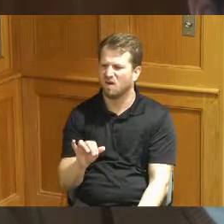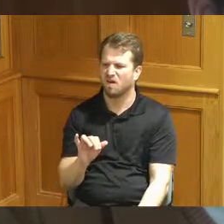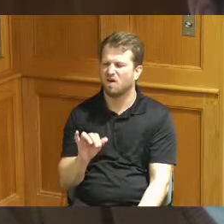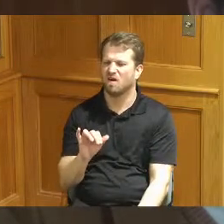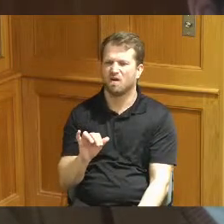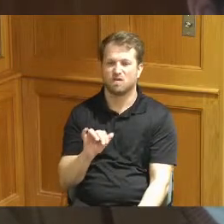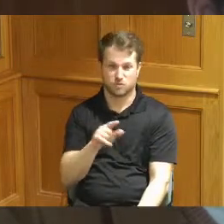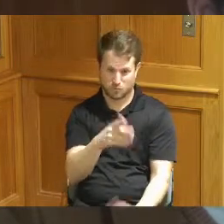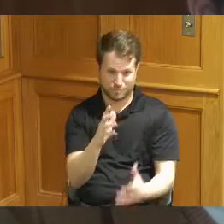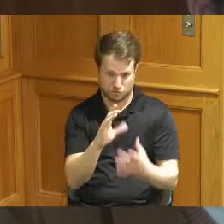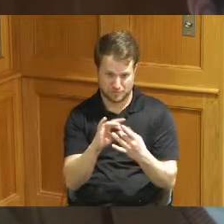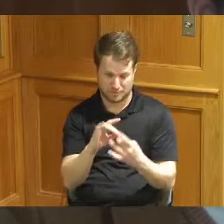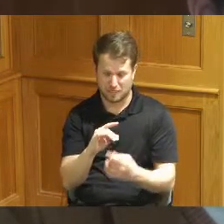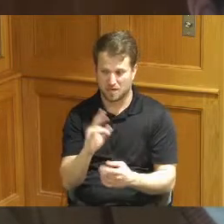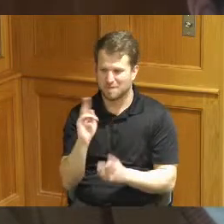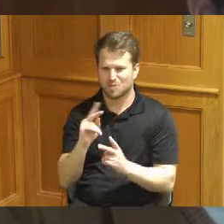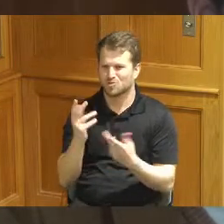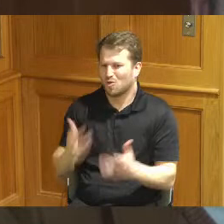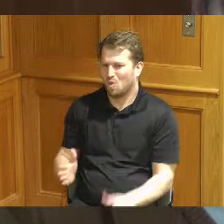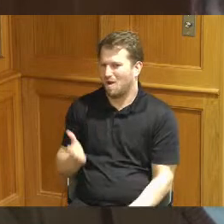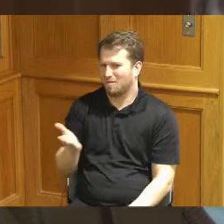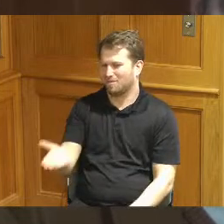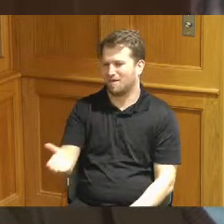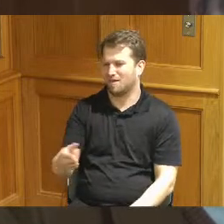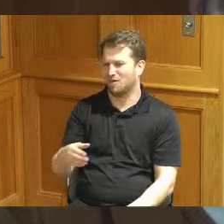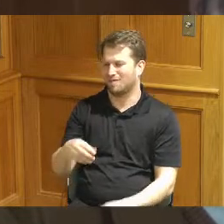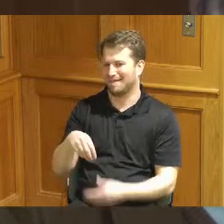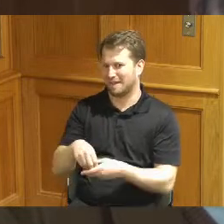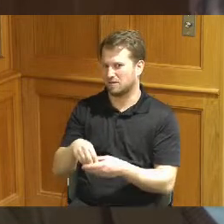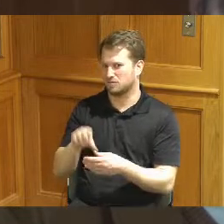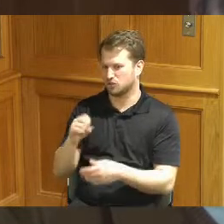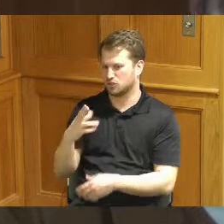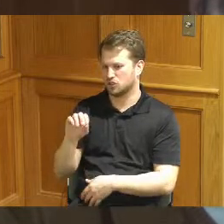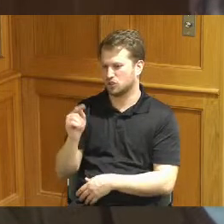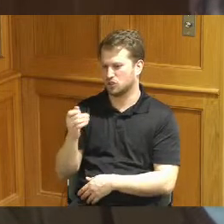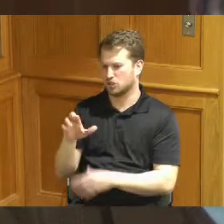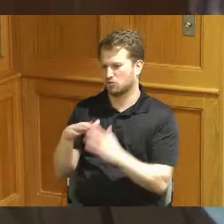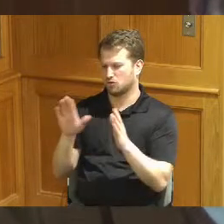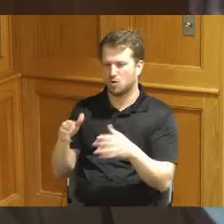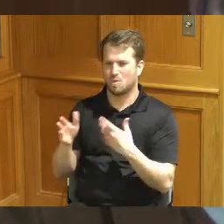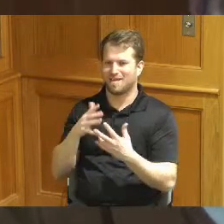to don't want to be in a shelter even though it's very cold outside or it's very uncomfortable where